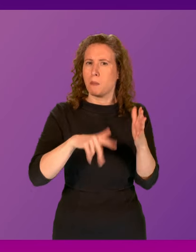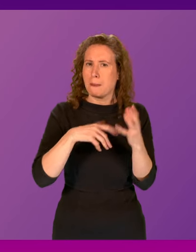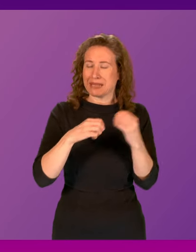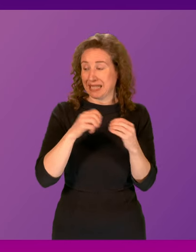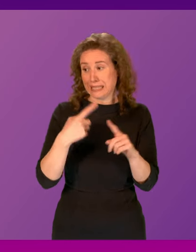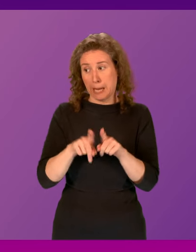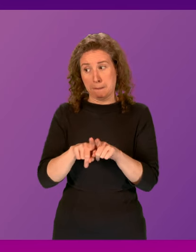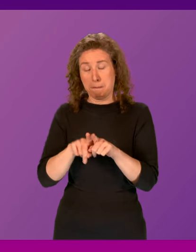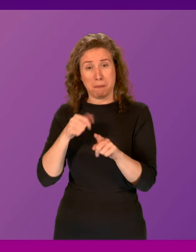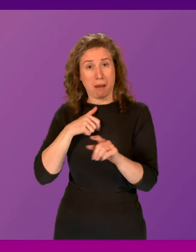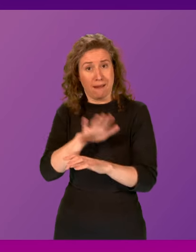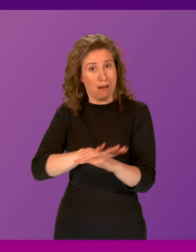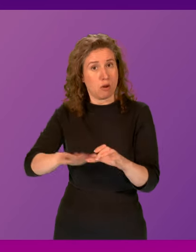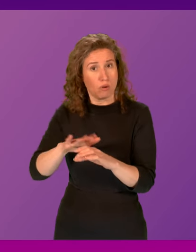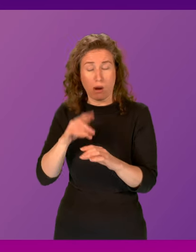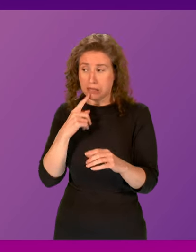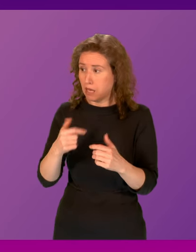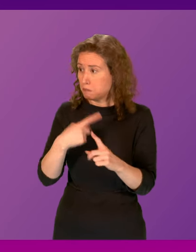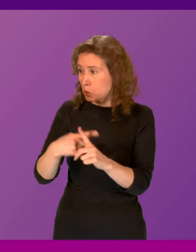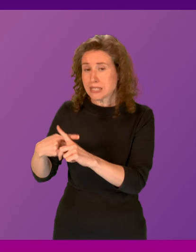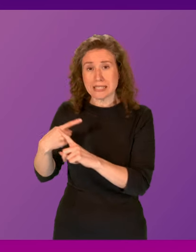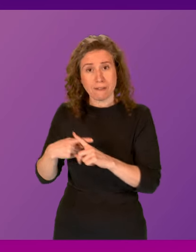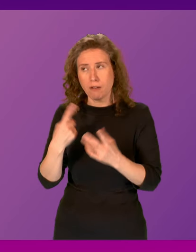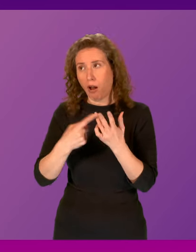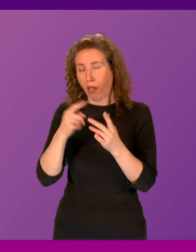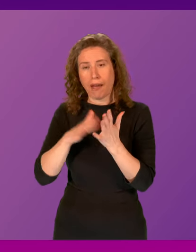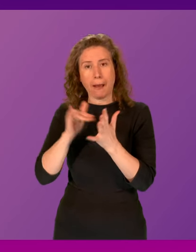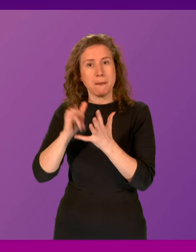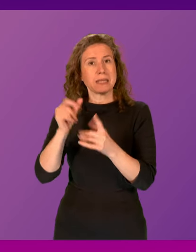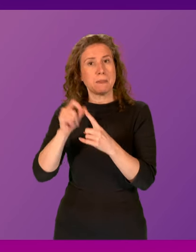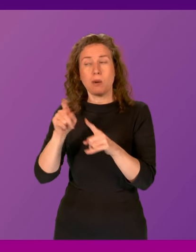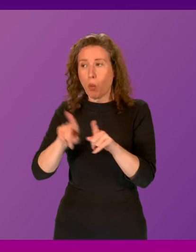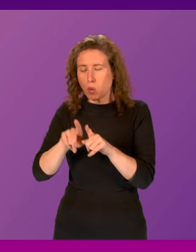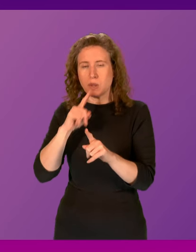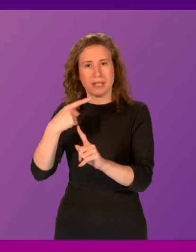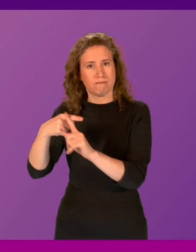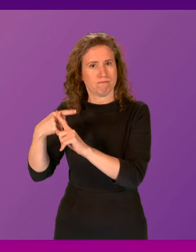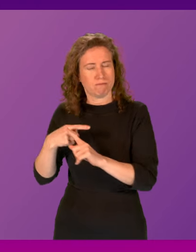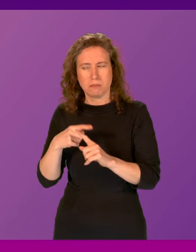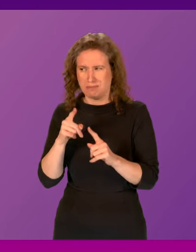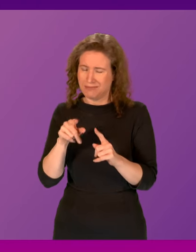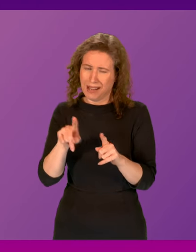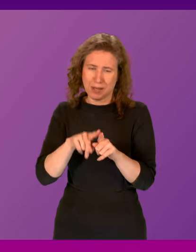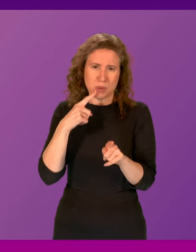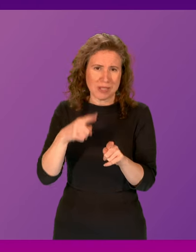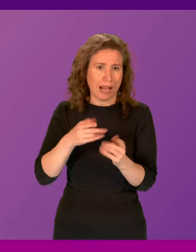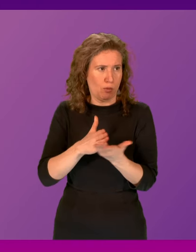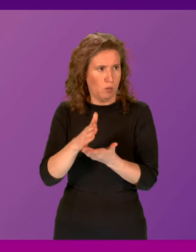and those of other MSPs across the country, particularly during the cost of living crisis.